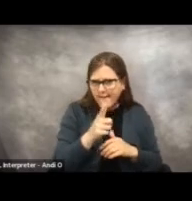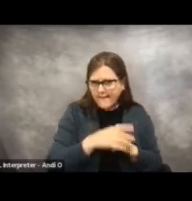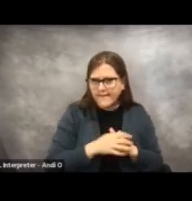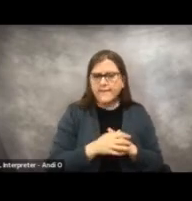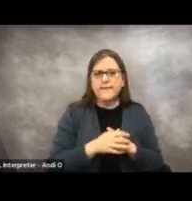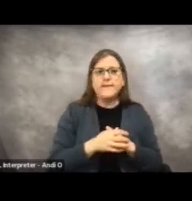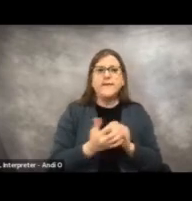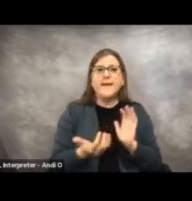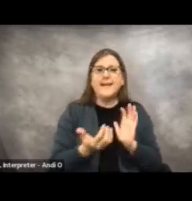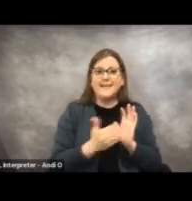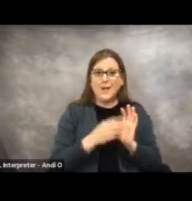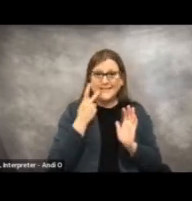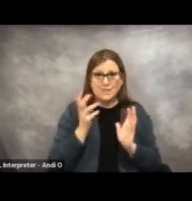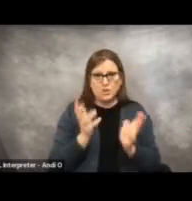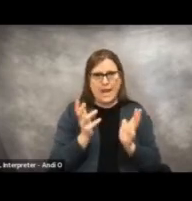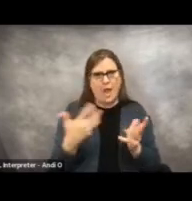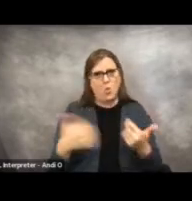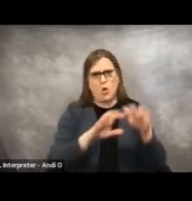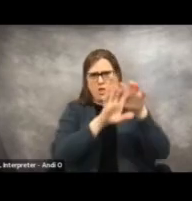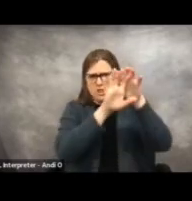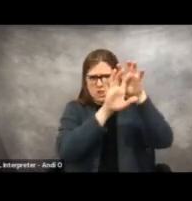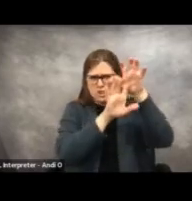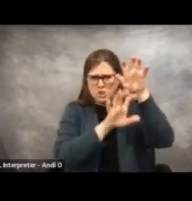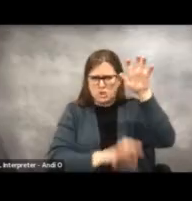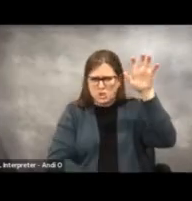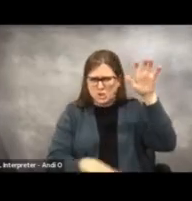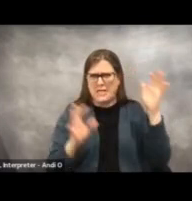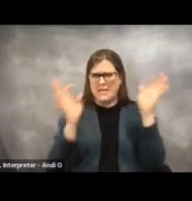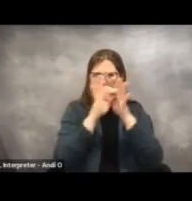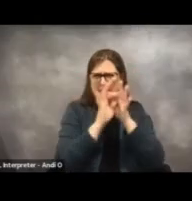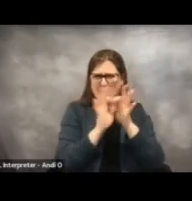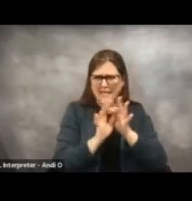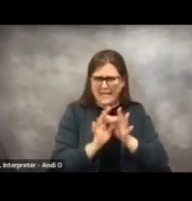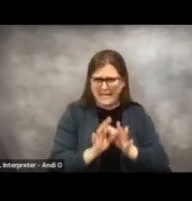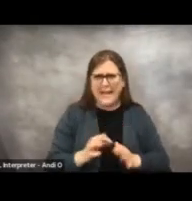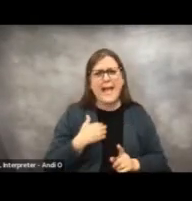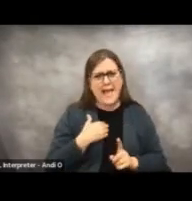again, the chat has been chock full of these links. And rest assured you have those in the